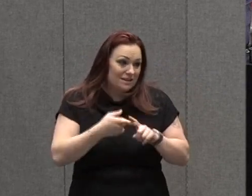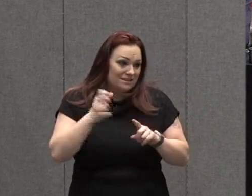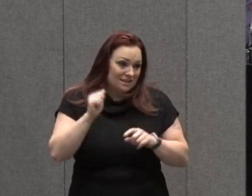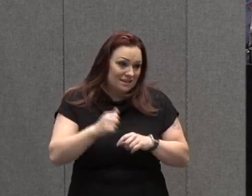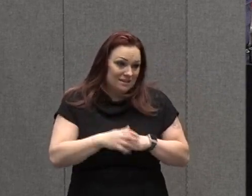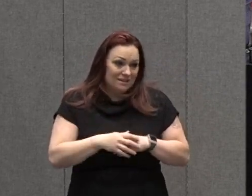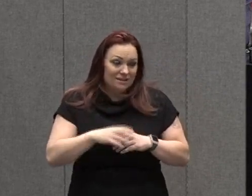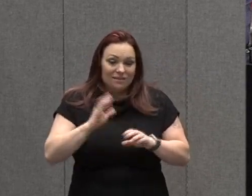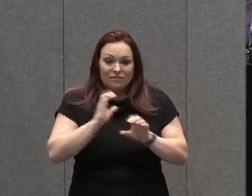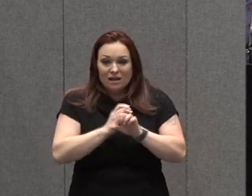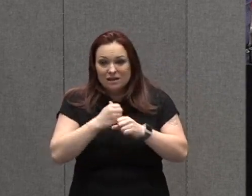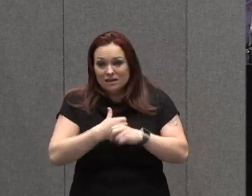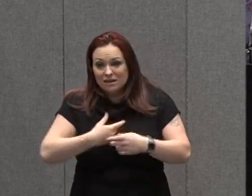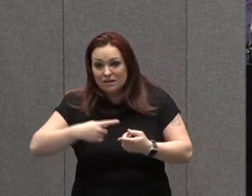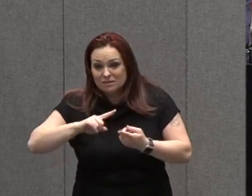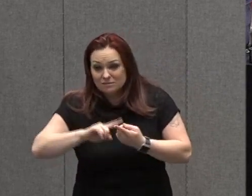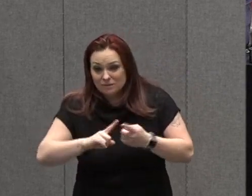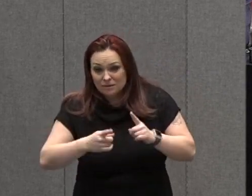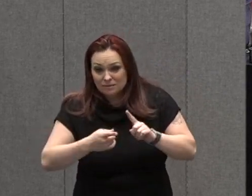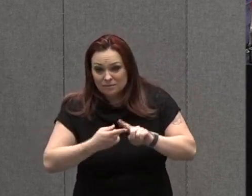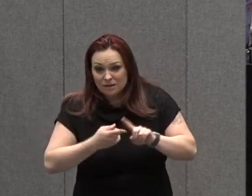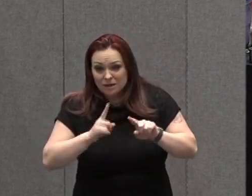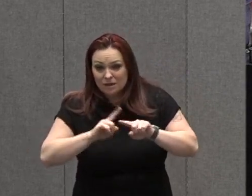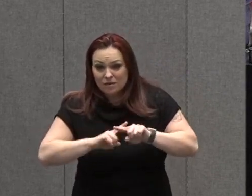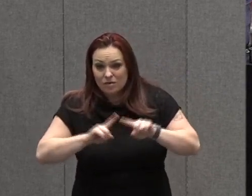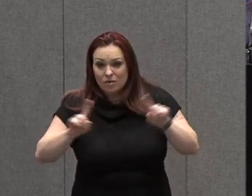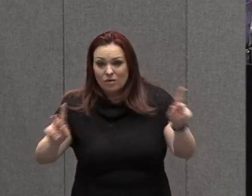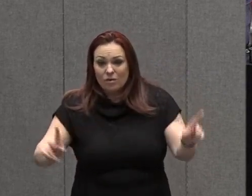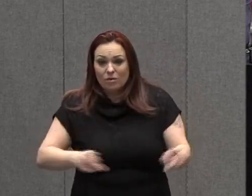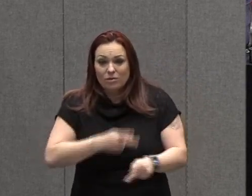Make new friends but keep the old,